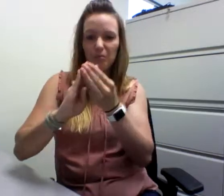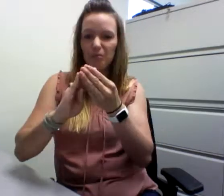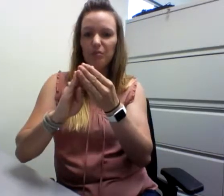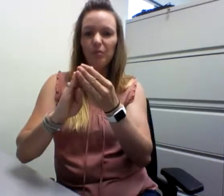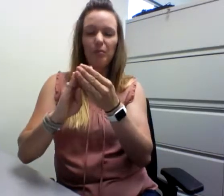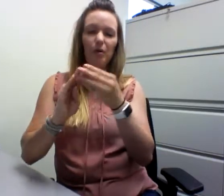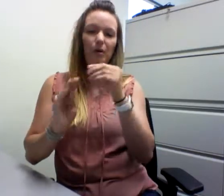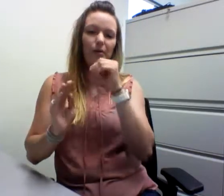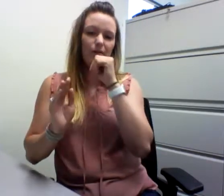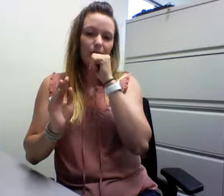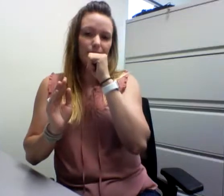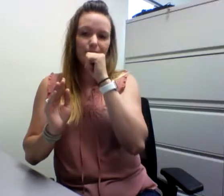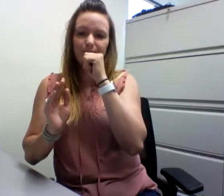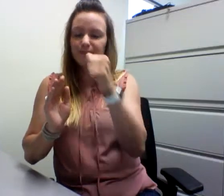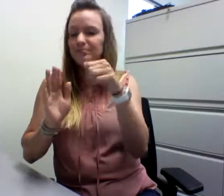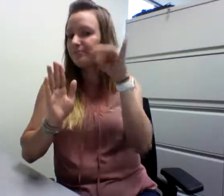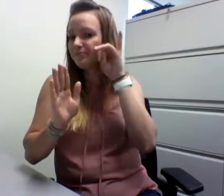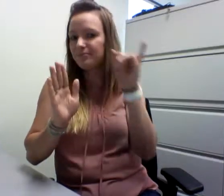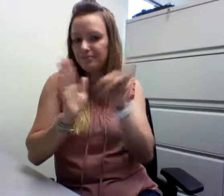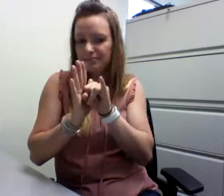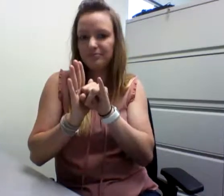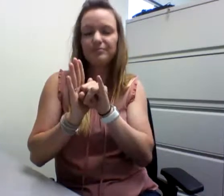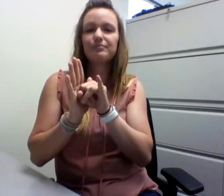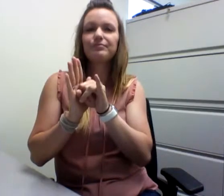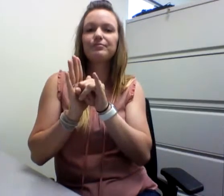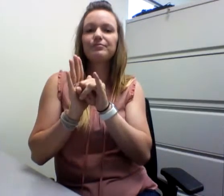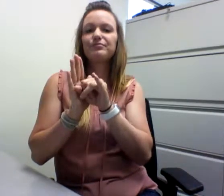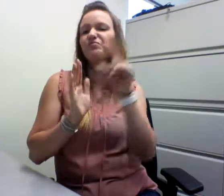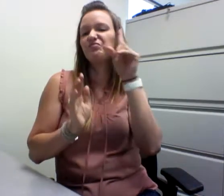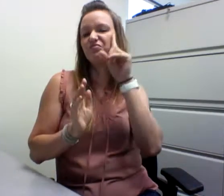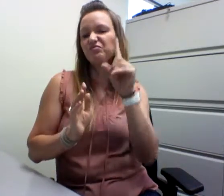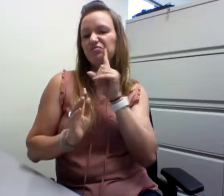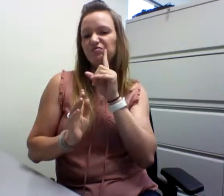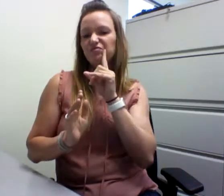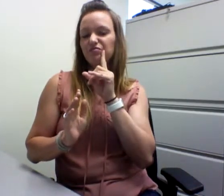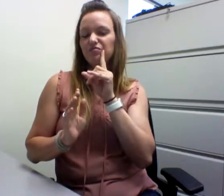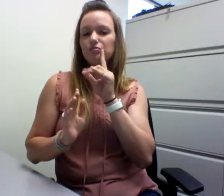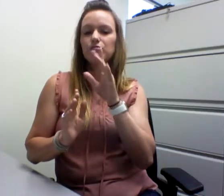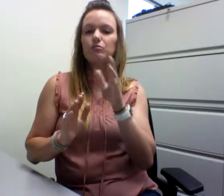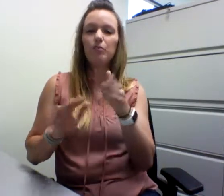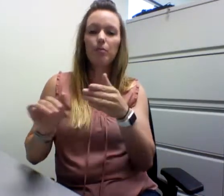does not identify as Deaf